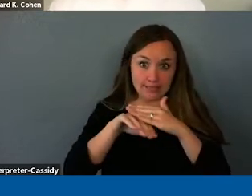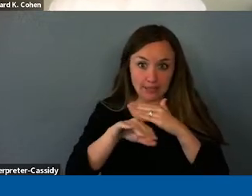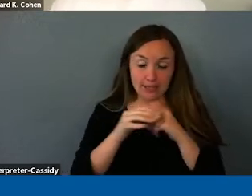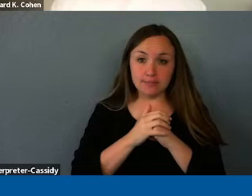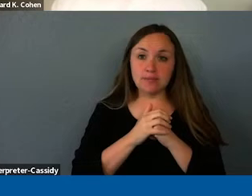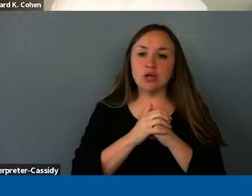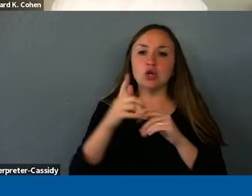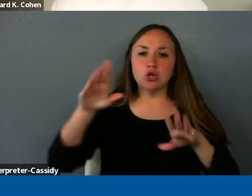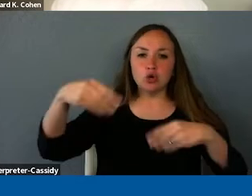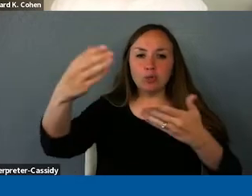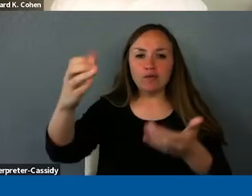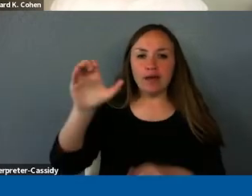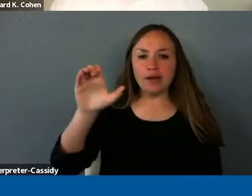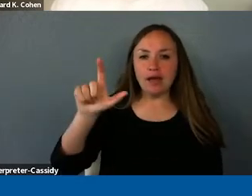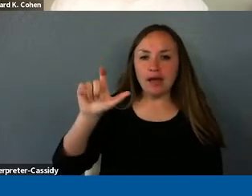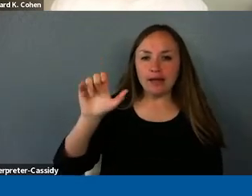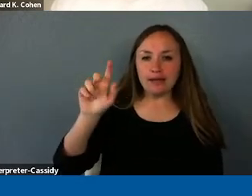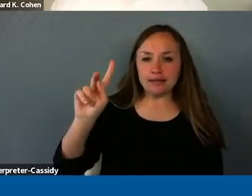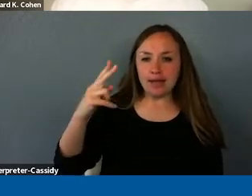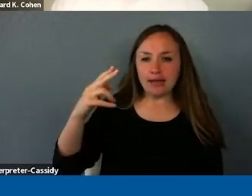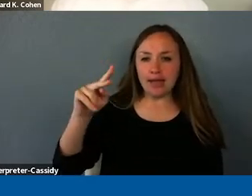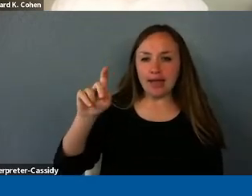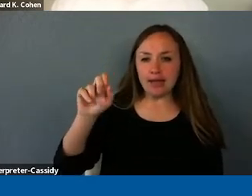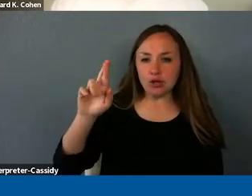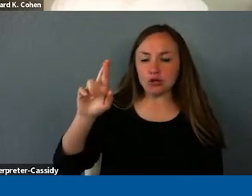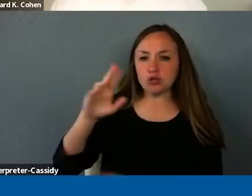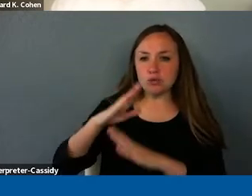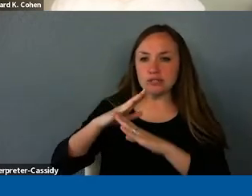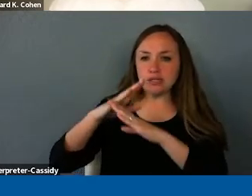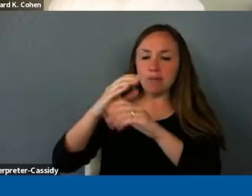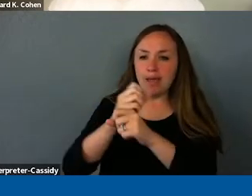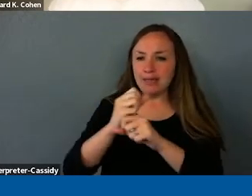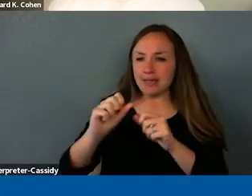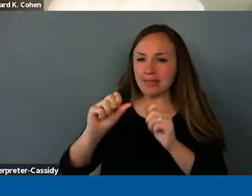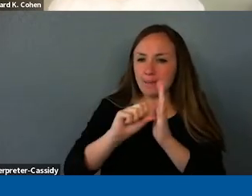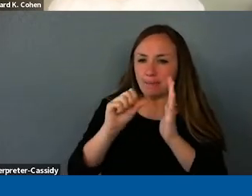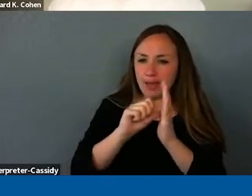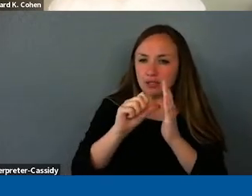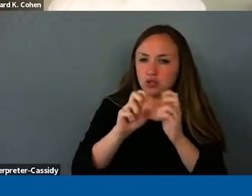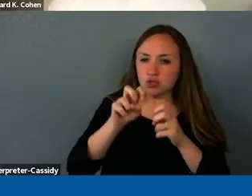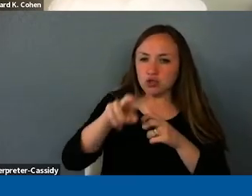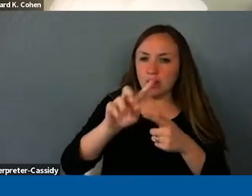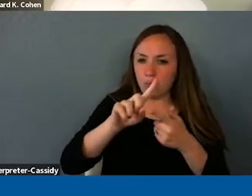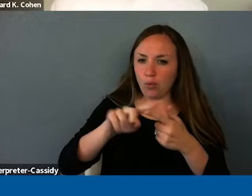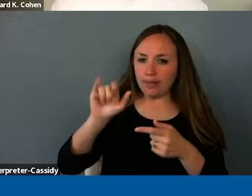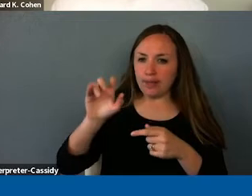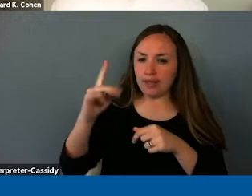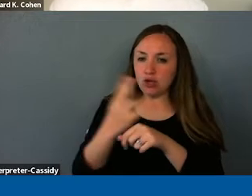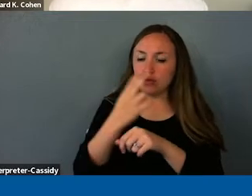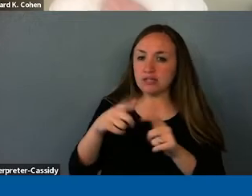You provide a click handler to prevent the default behavior of making the page jump when the link is used. And then you display your menu.